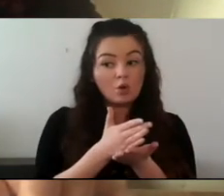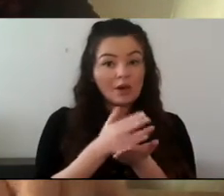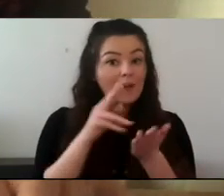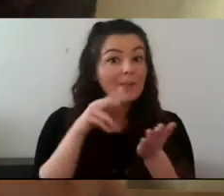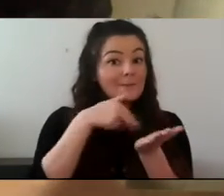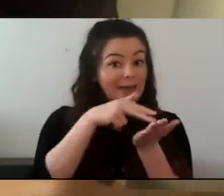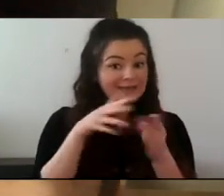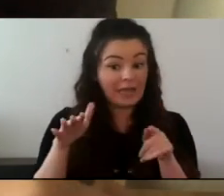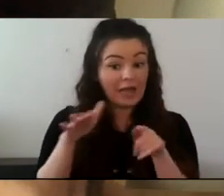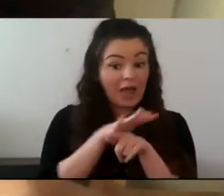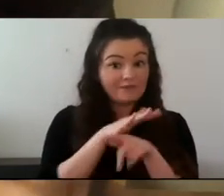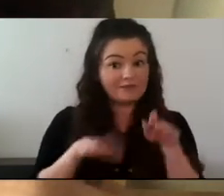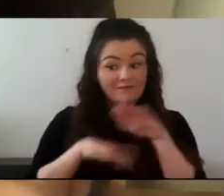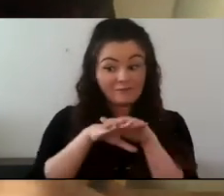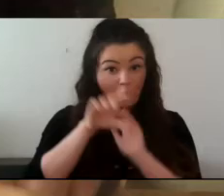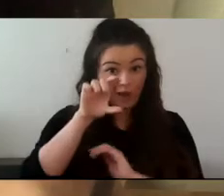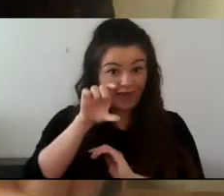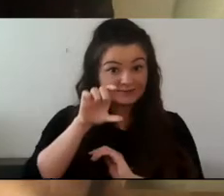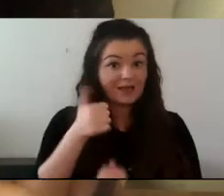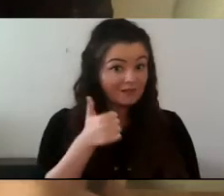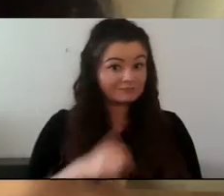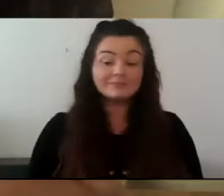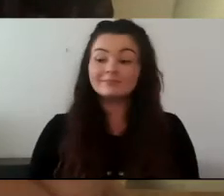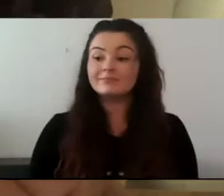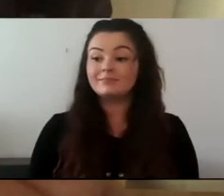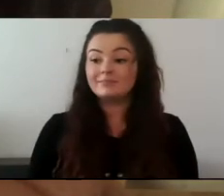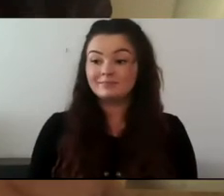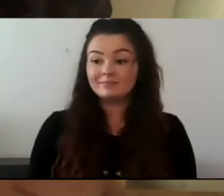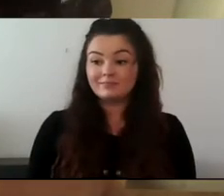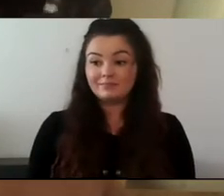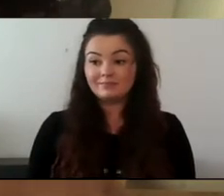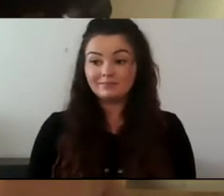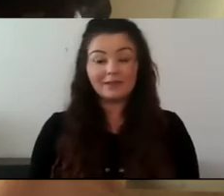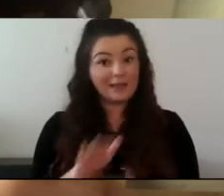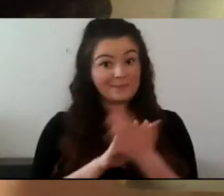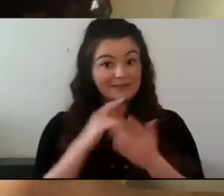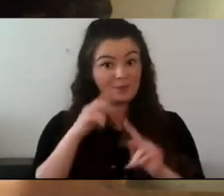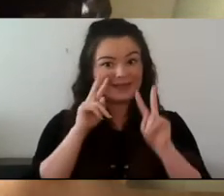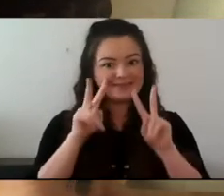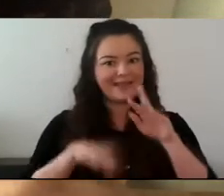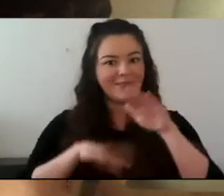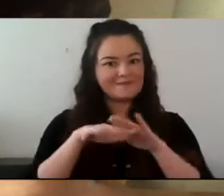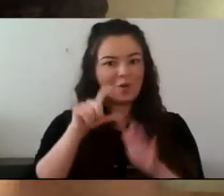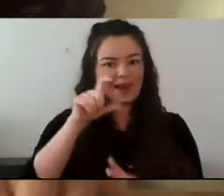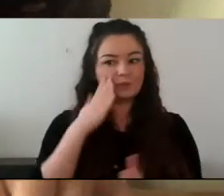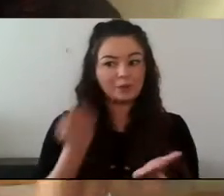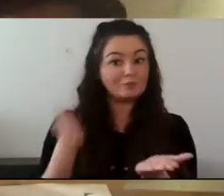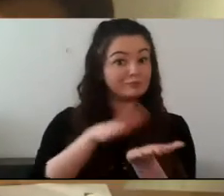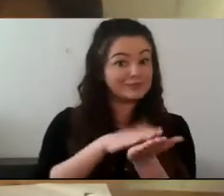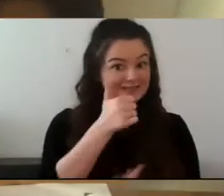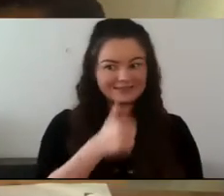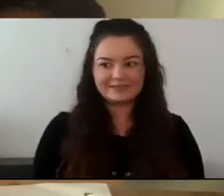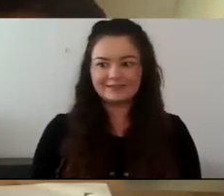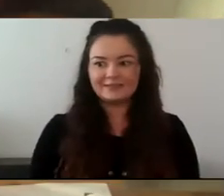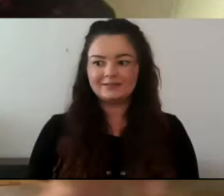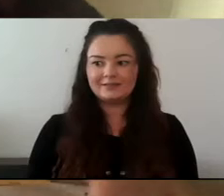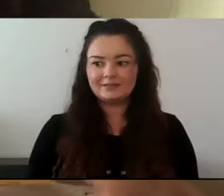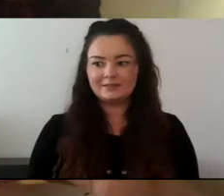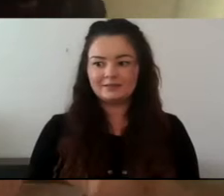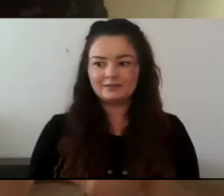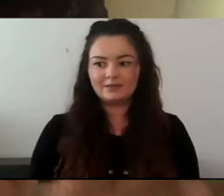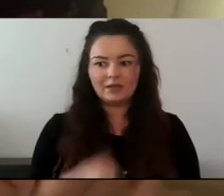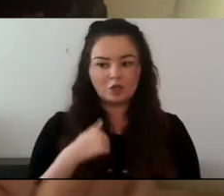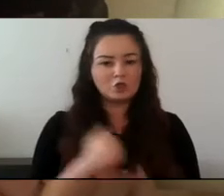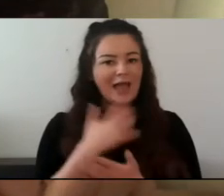completely covering the letter so that we can see it. So I should have a beautiful red v